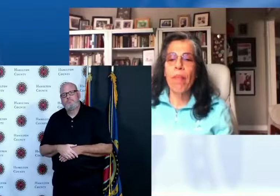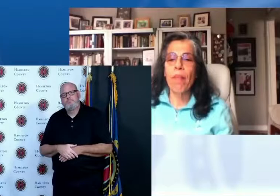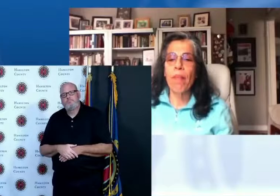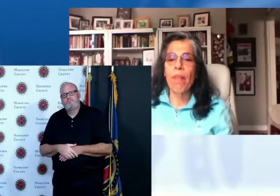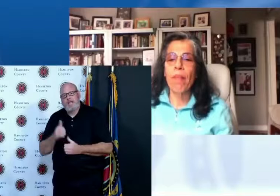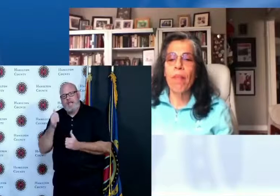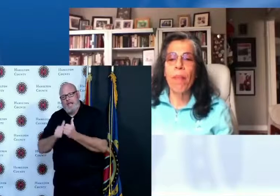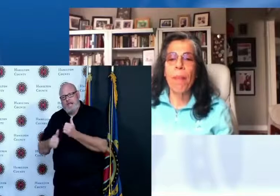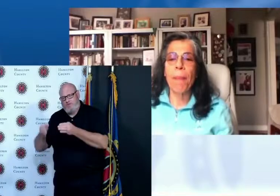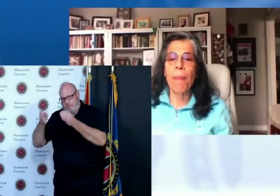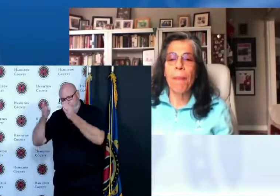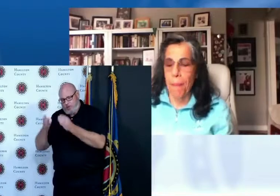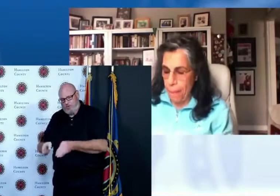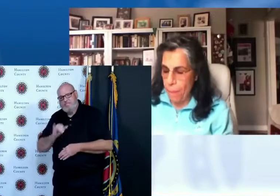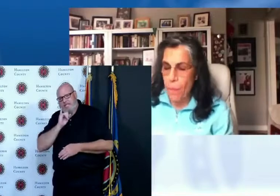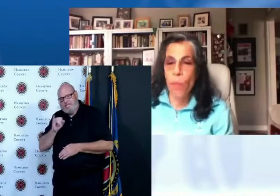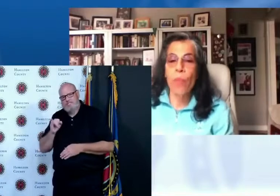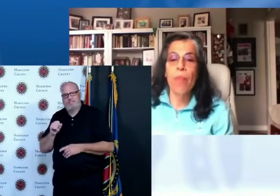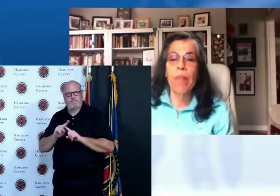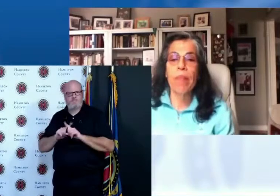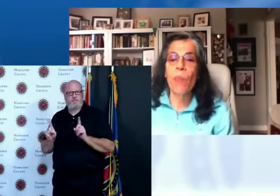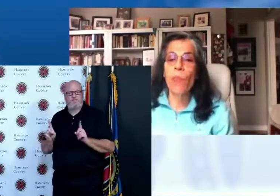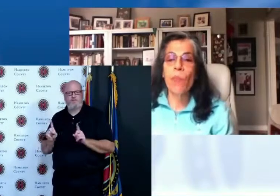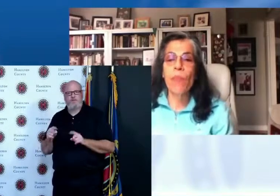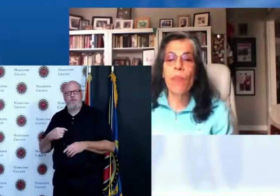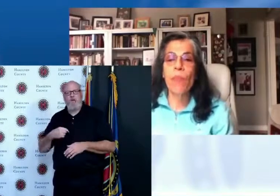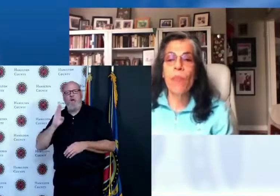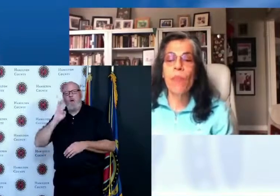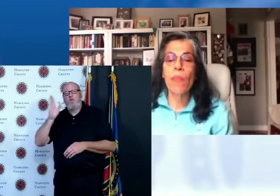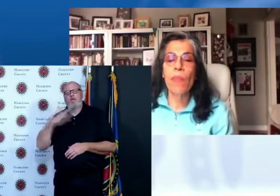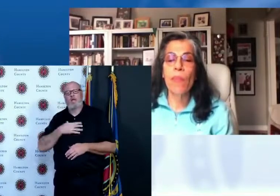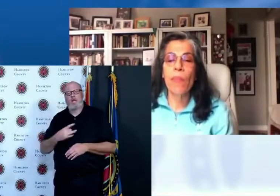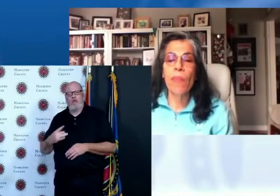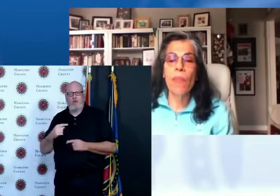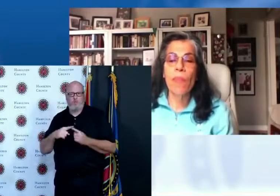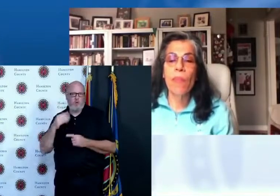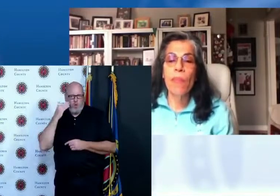me personally I would like the the clinic time I'd like to know where and when I'm getting my vaccine